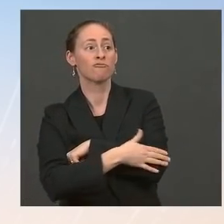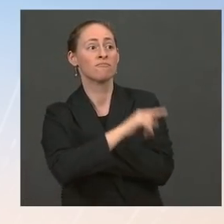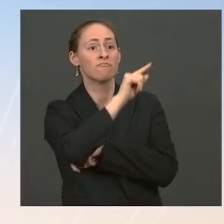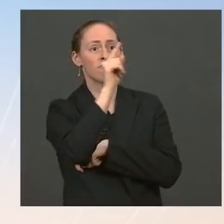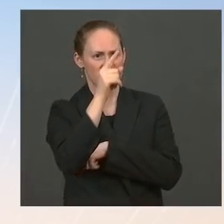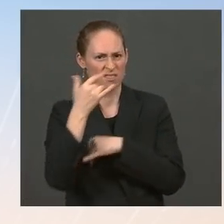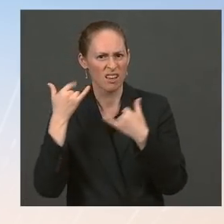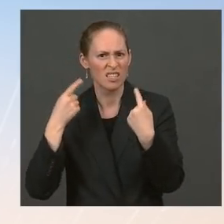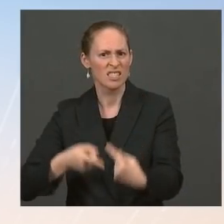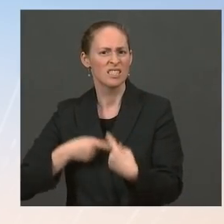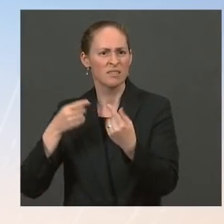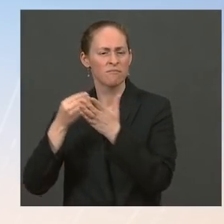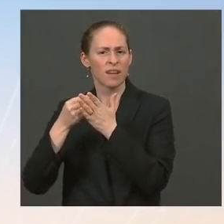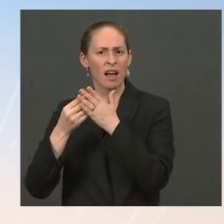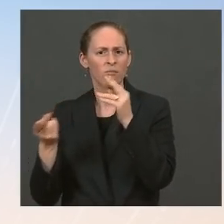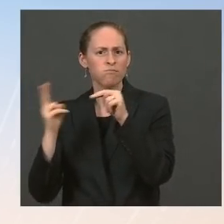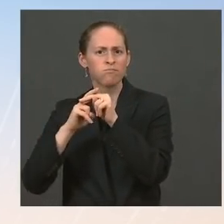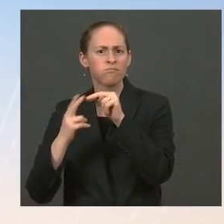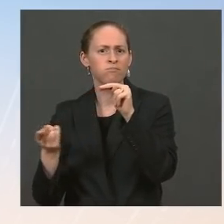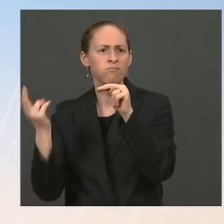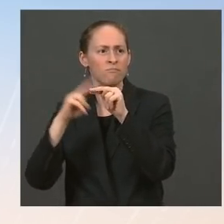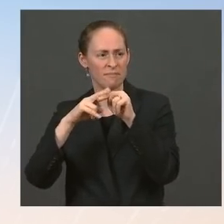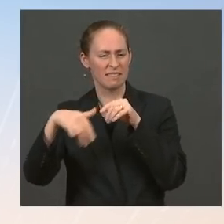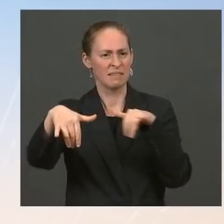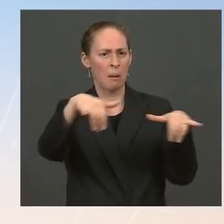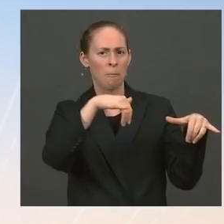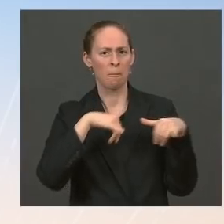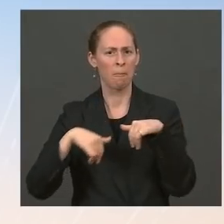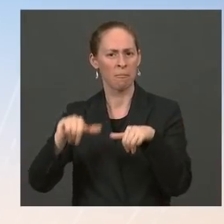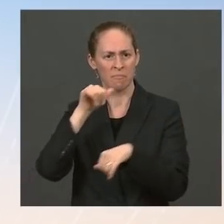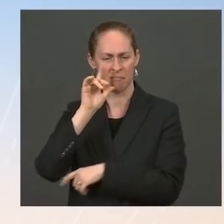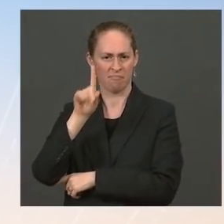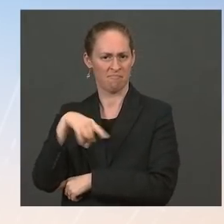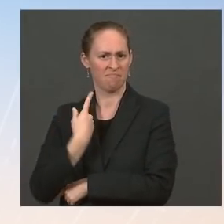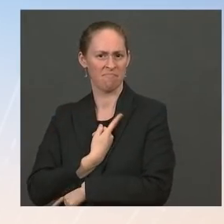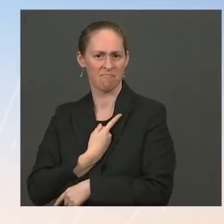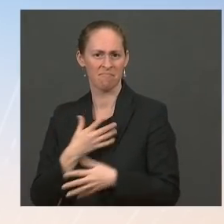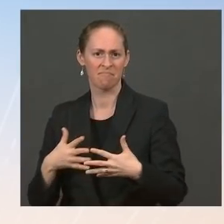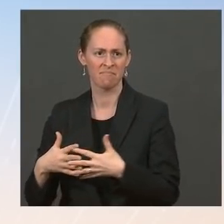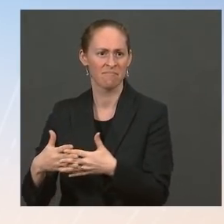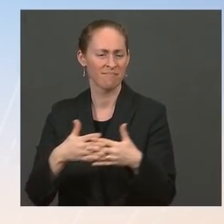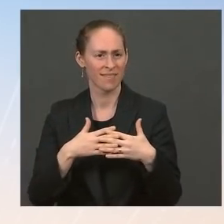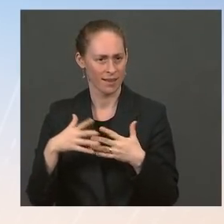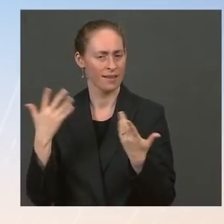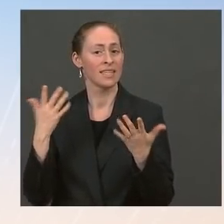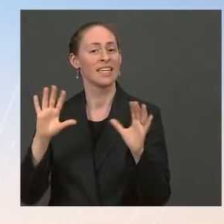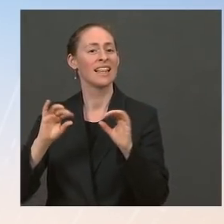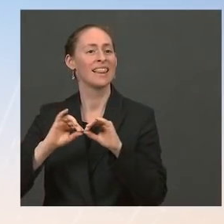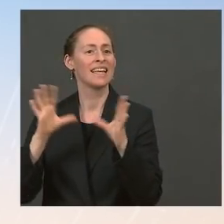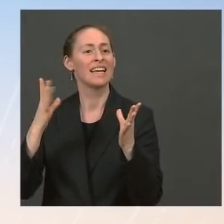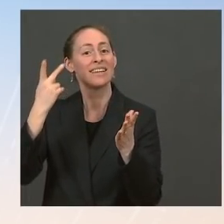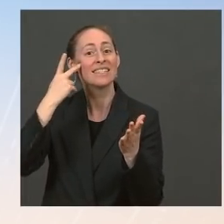something countries around the world are experiencing -- this is further evidence that the President's success in getting Americans vaccinated,